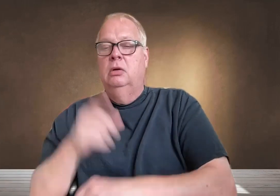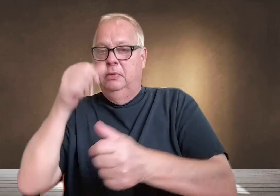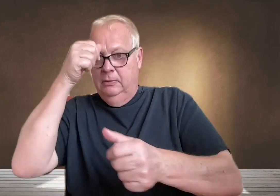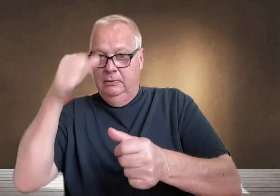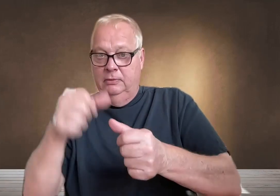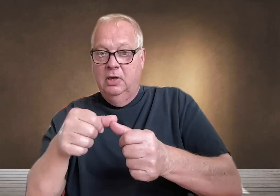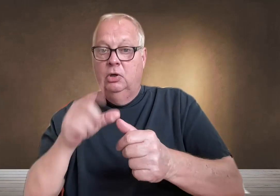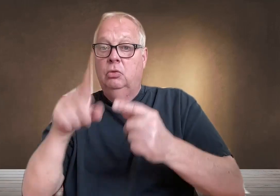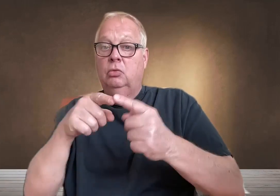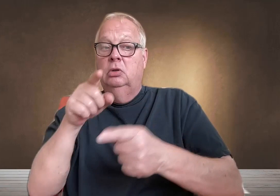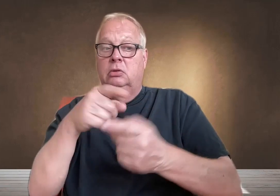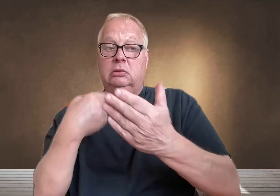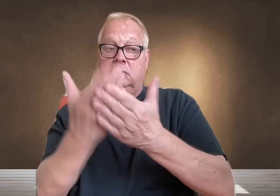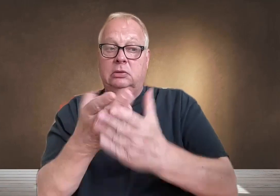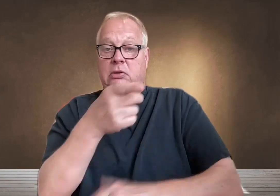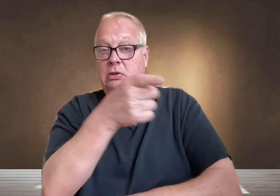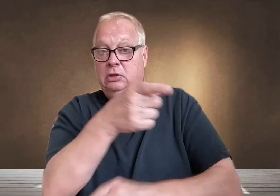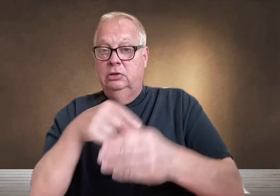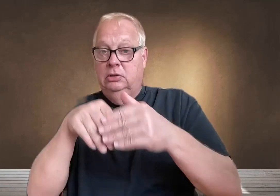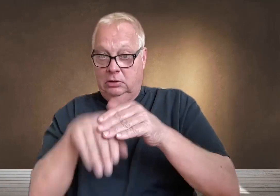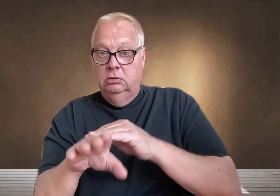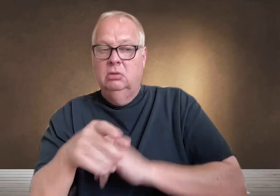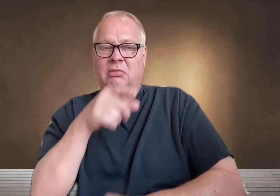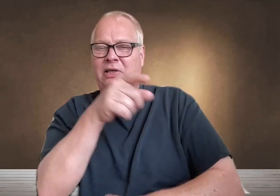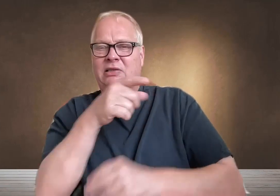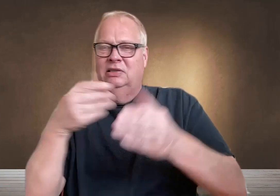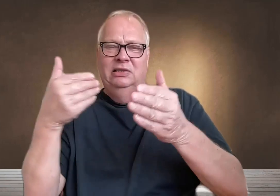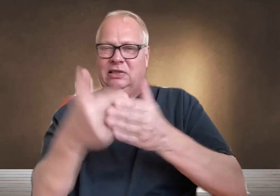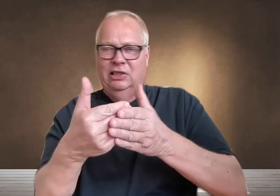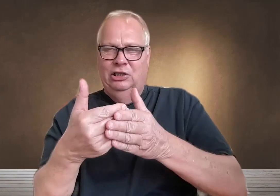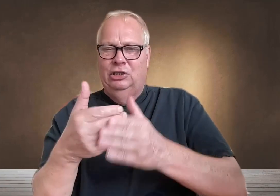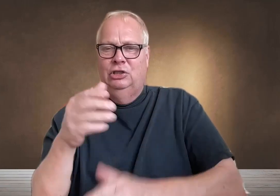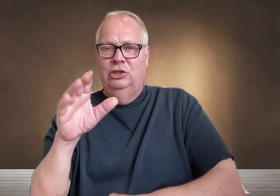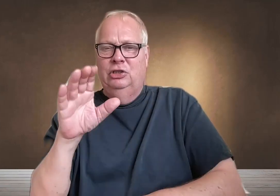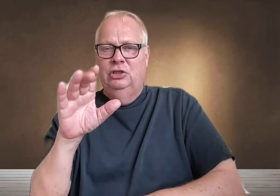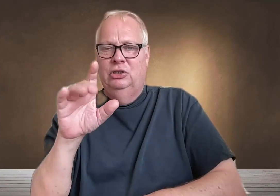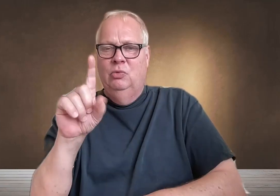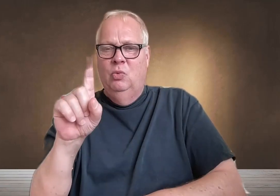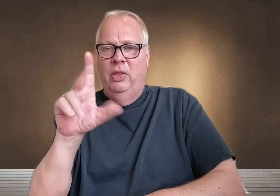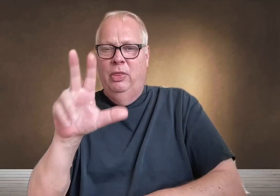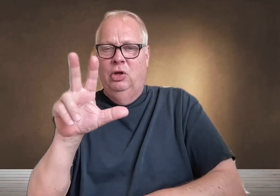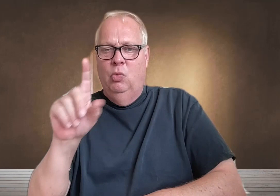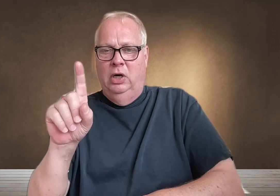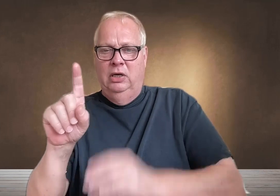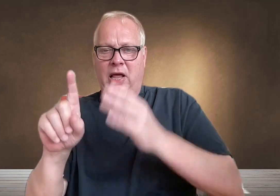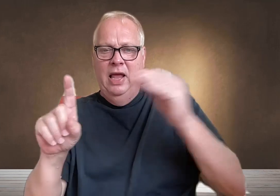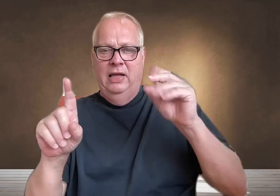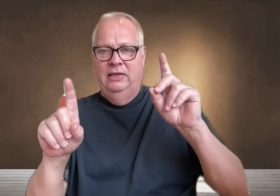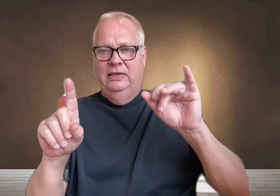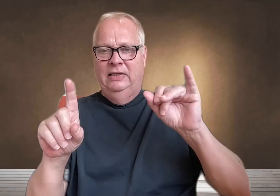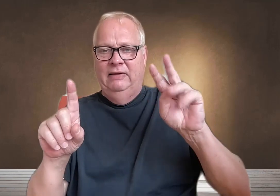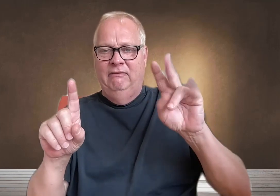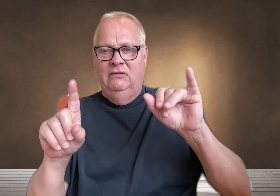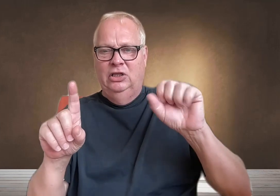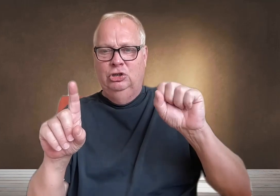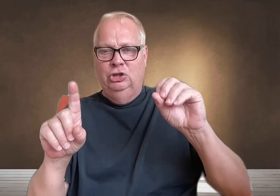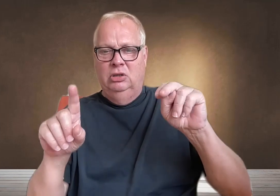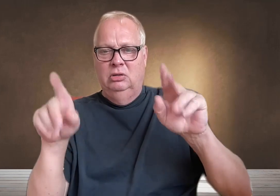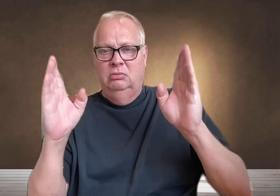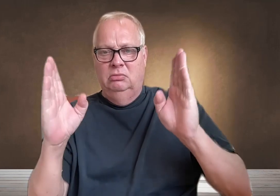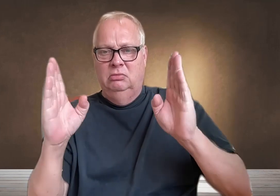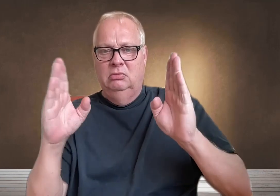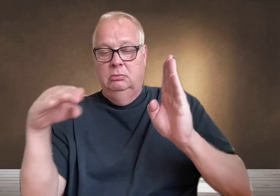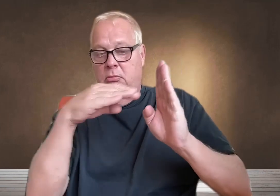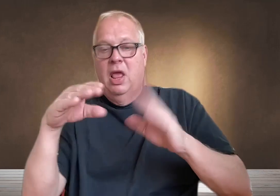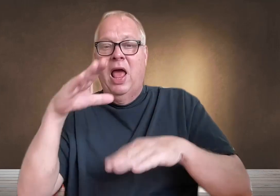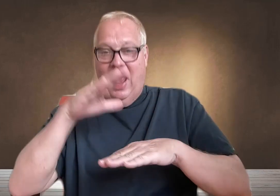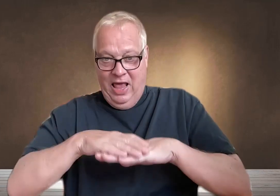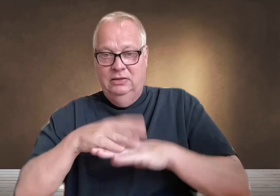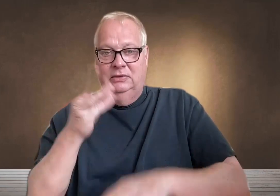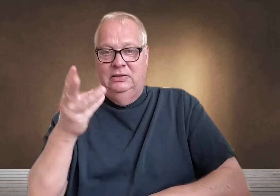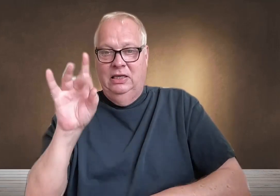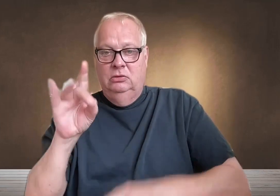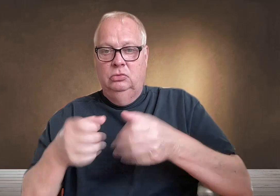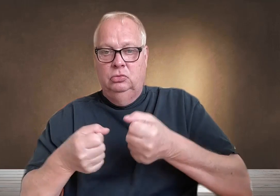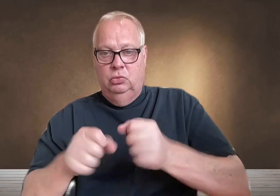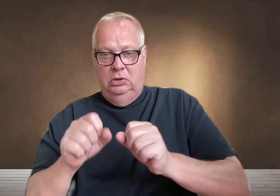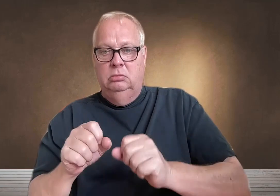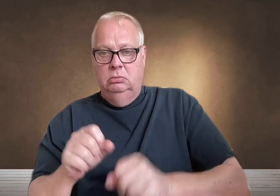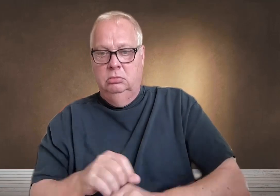Remember when you arrive, the building is between 131 and Division on 68th St,